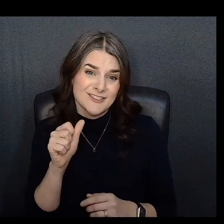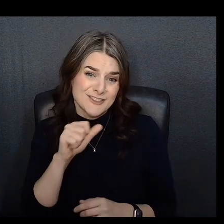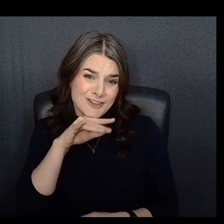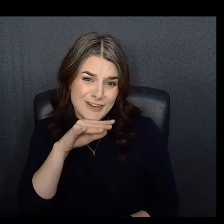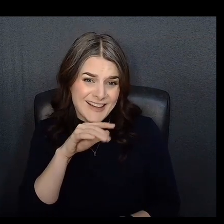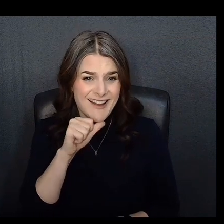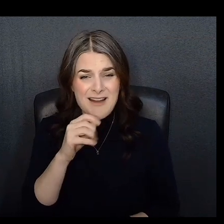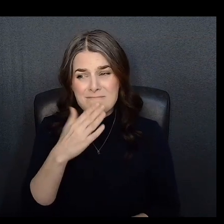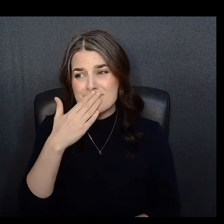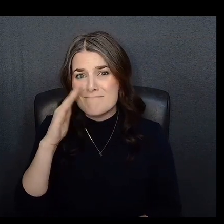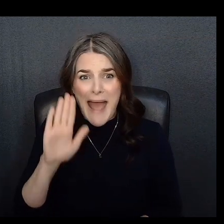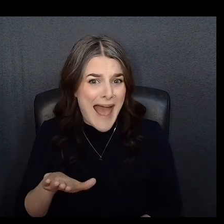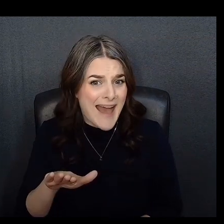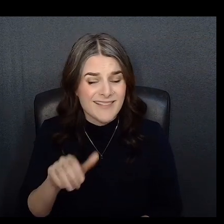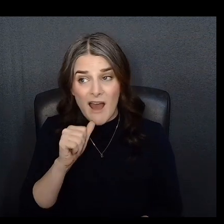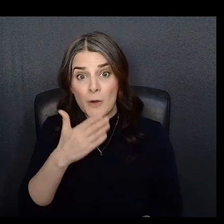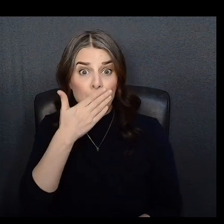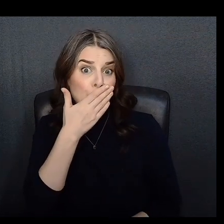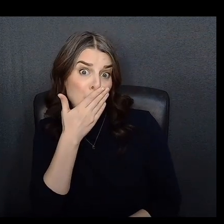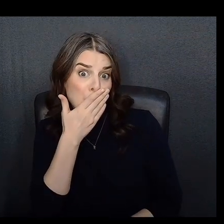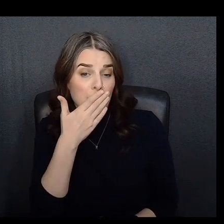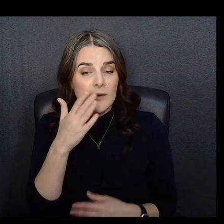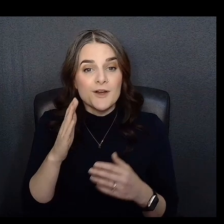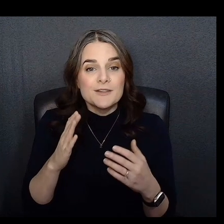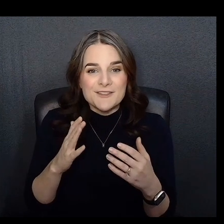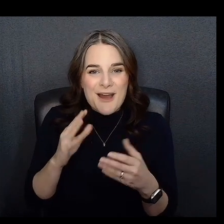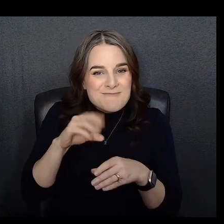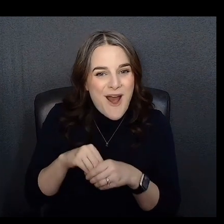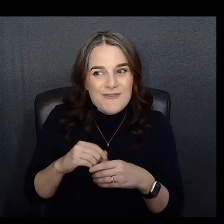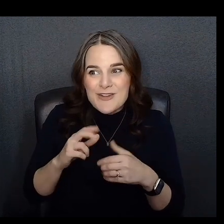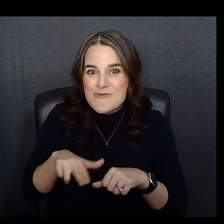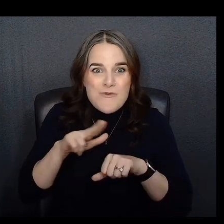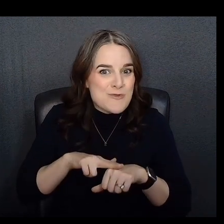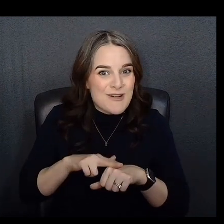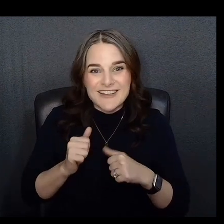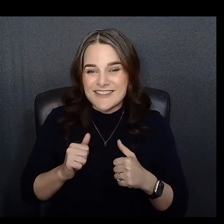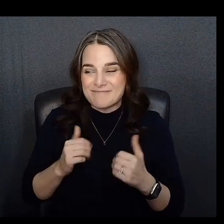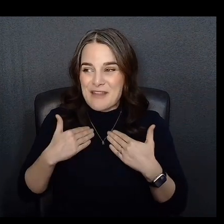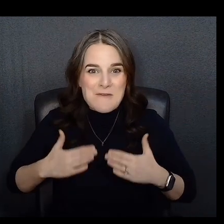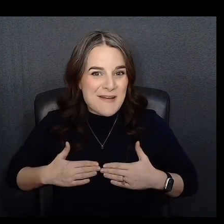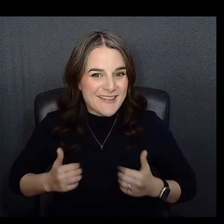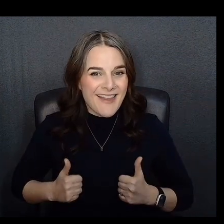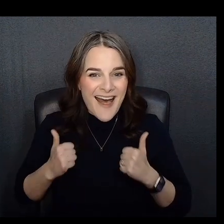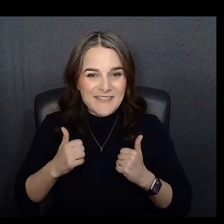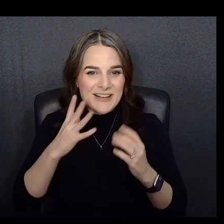So by talking about it as a part of normal human life and human experience, we can help have better outcomes